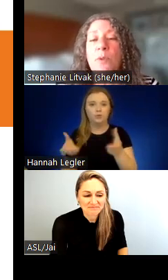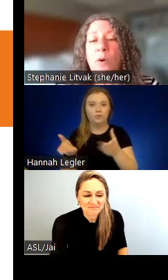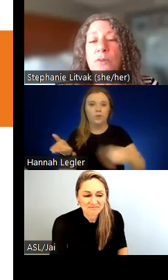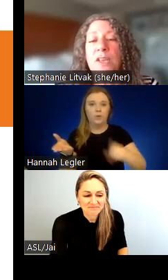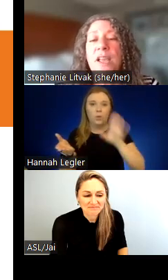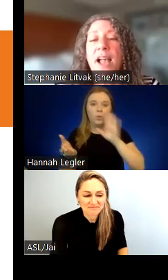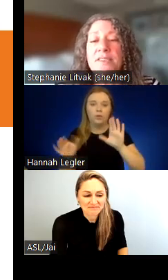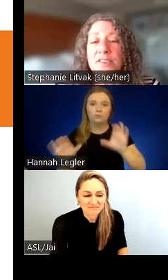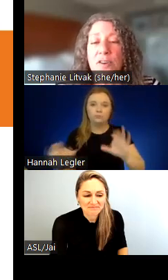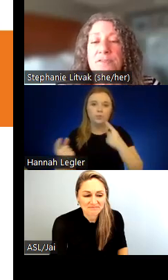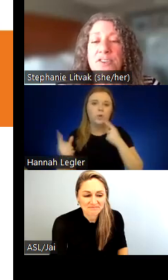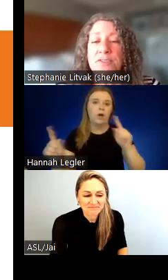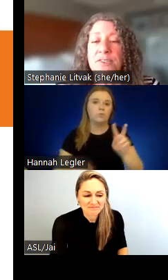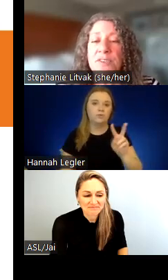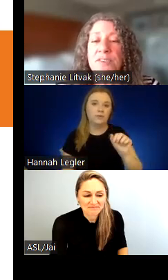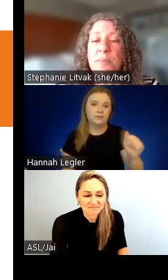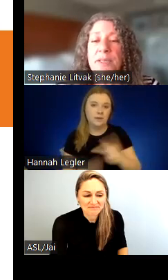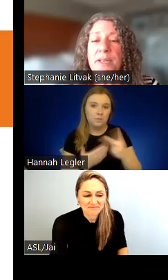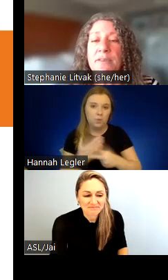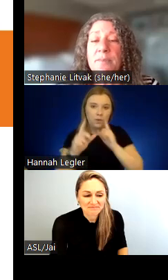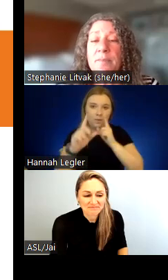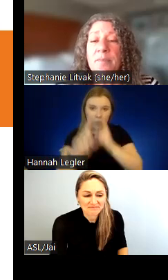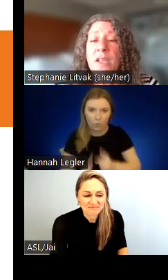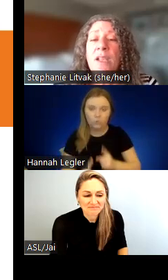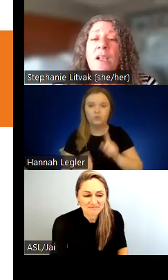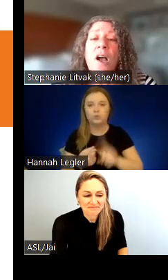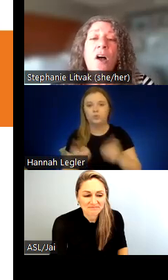Program goals and serve students with disabilities.